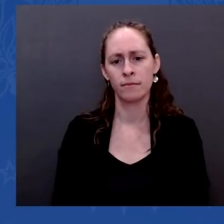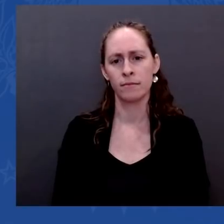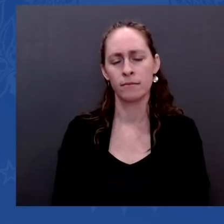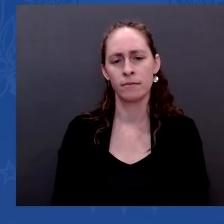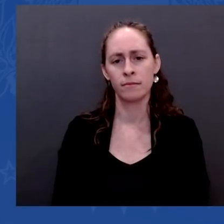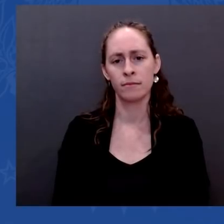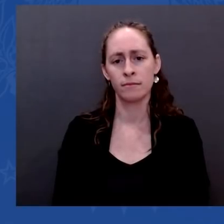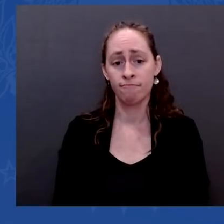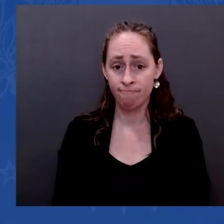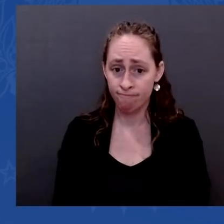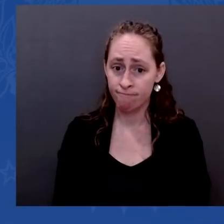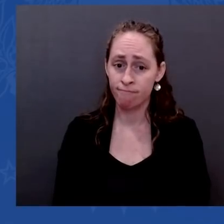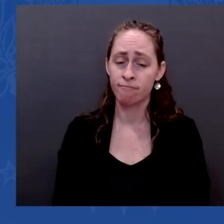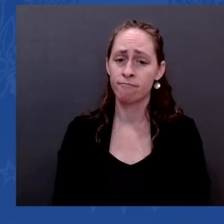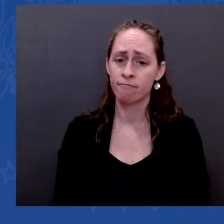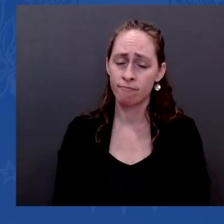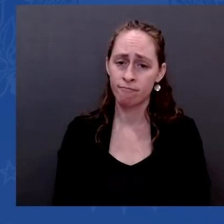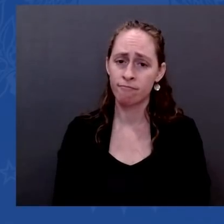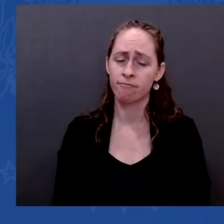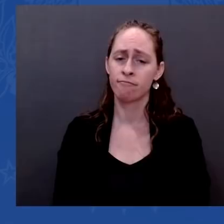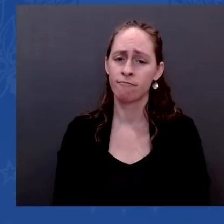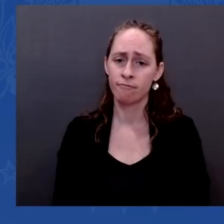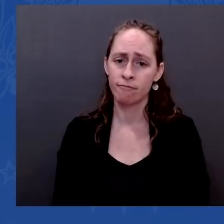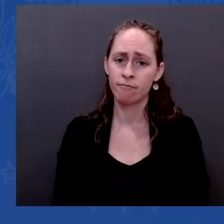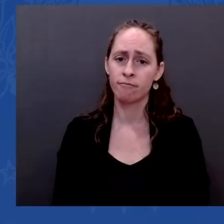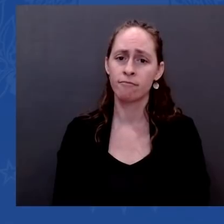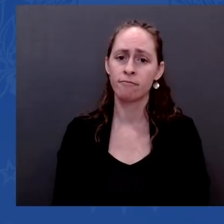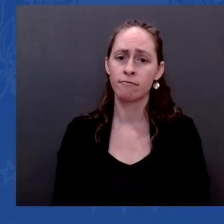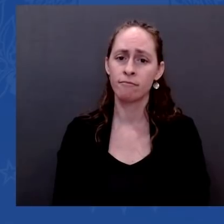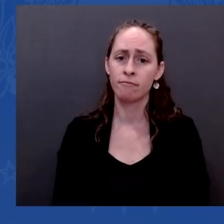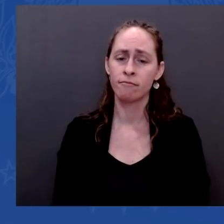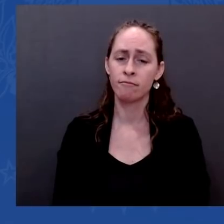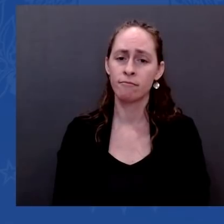as who pays the biggest part of financial support to Ukraine.